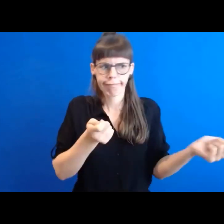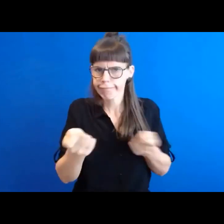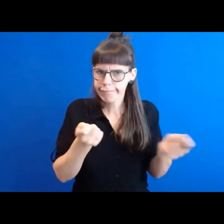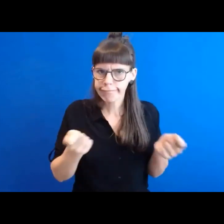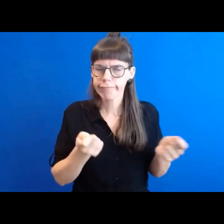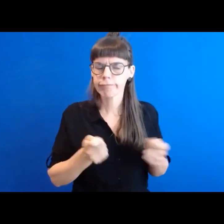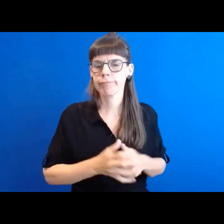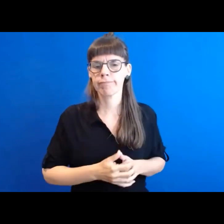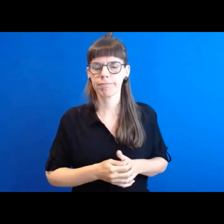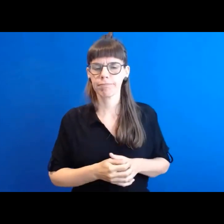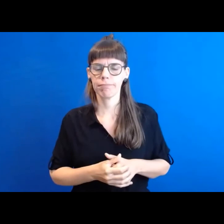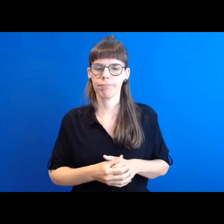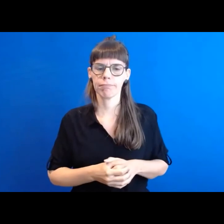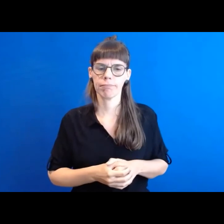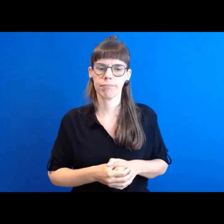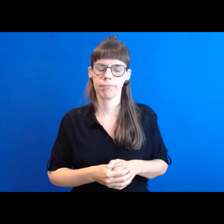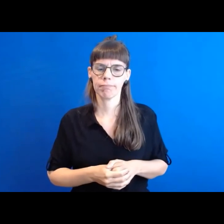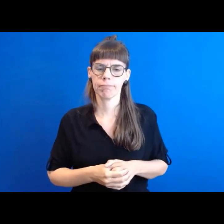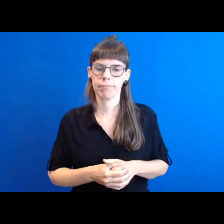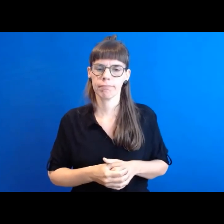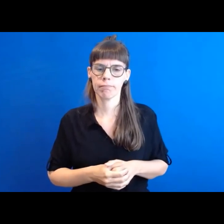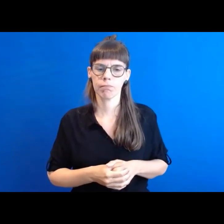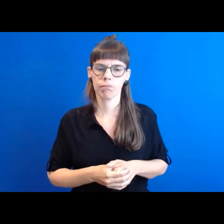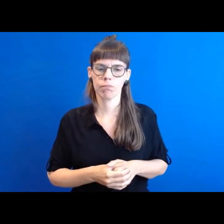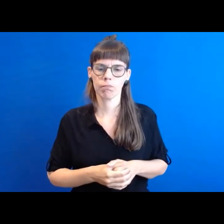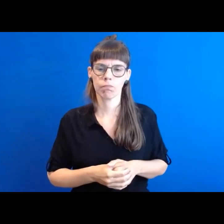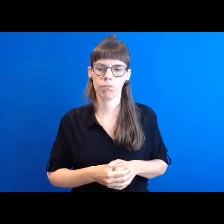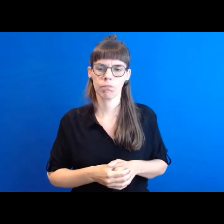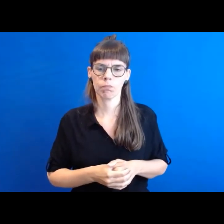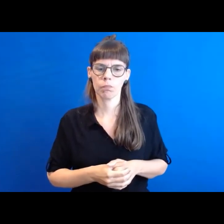They manage to include them in their response